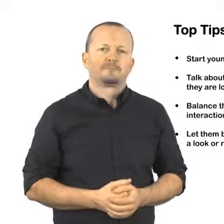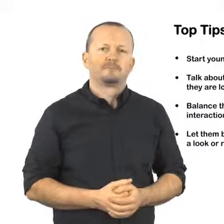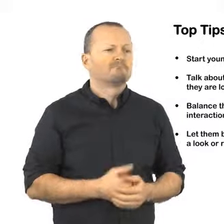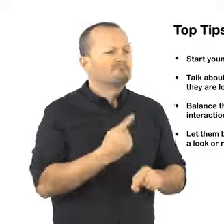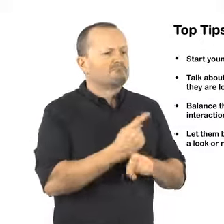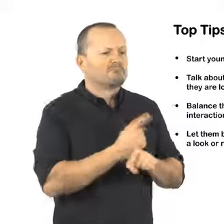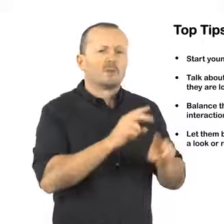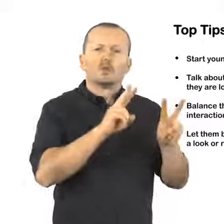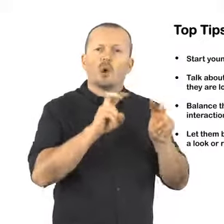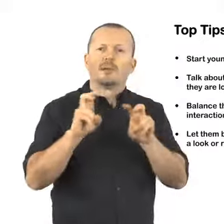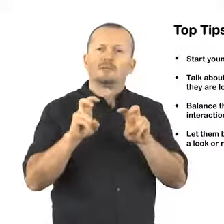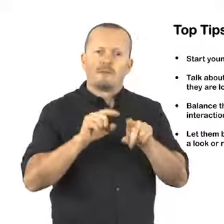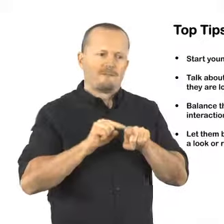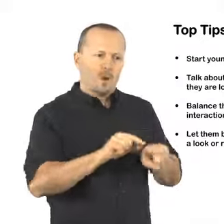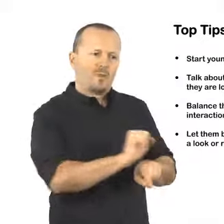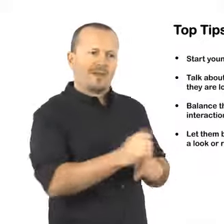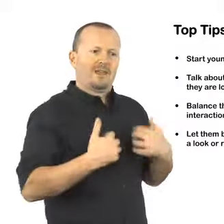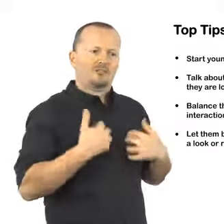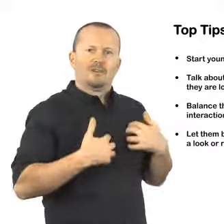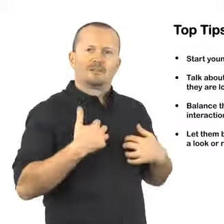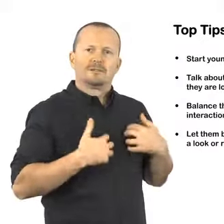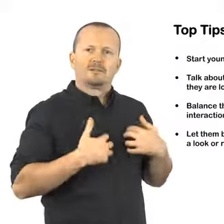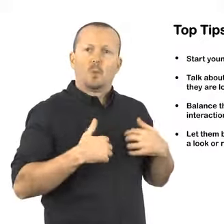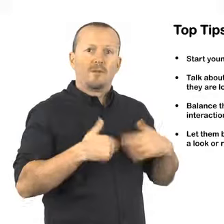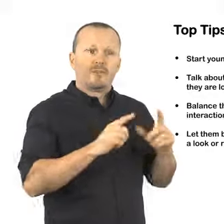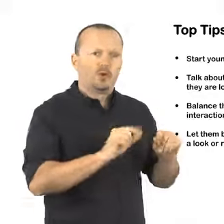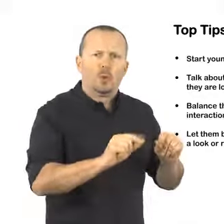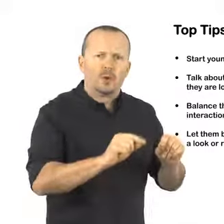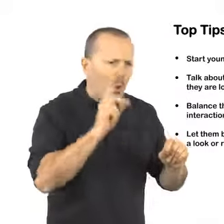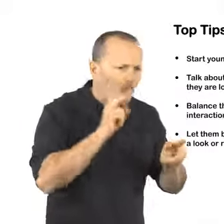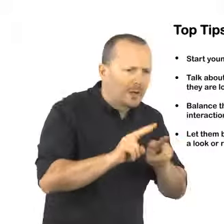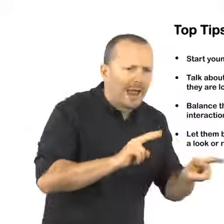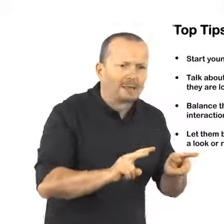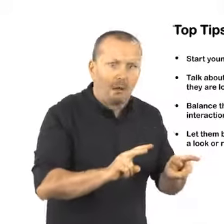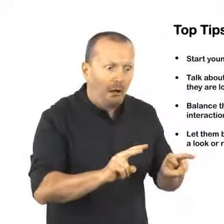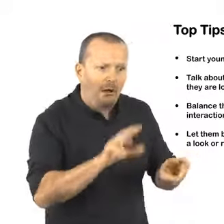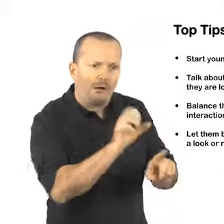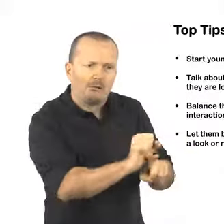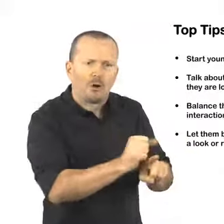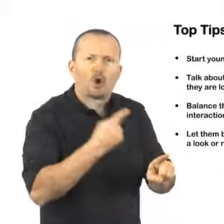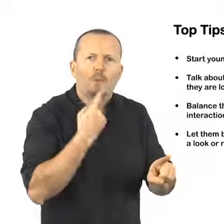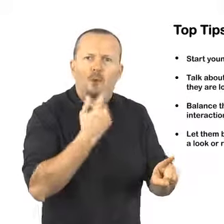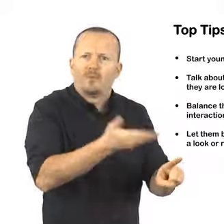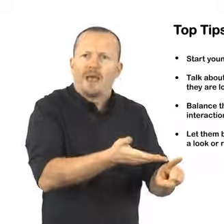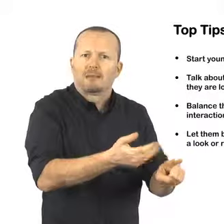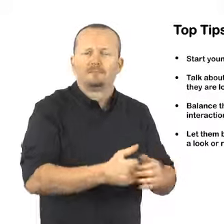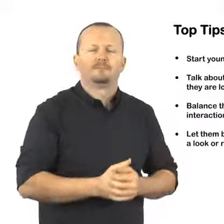Talk about what your child is interested in – comment on what they are looking at or doing.